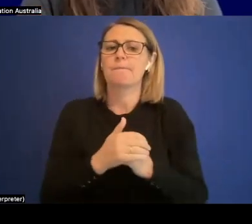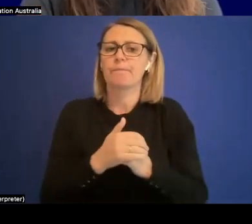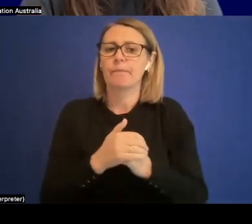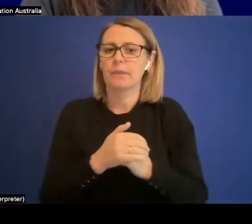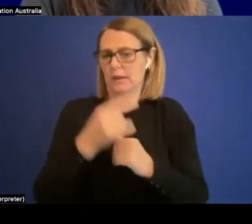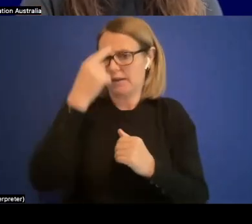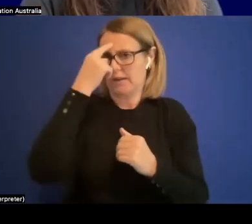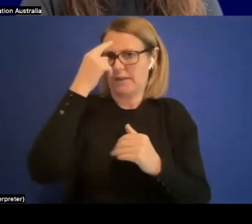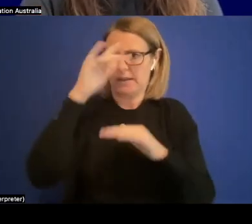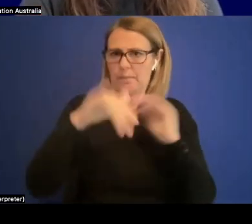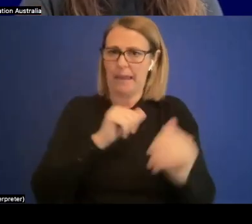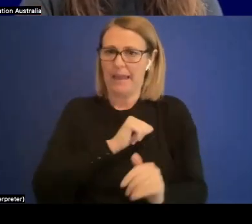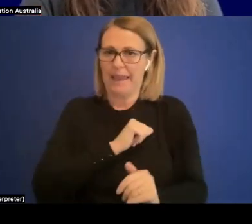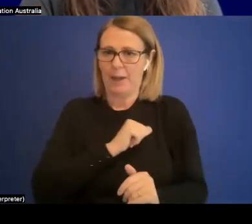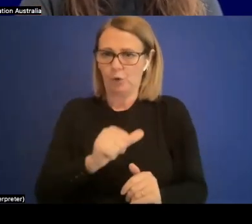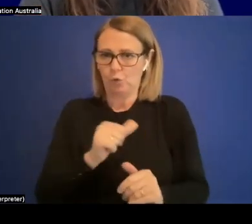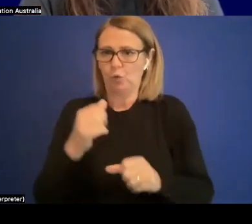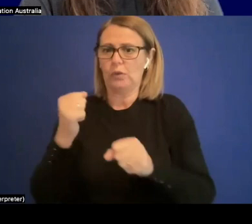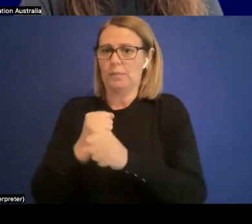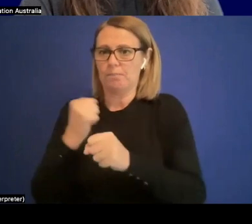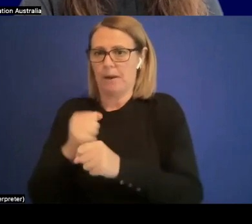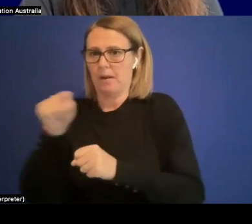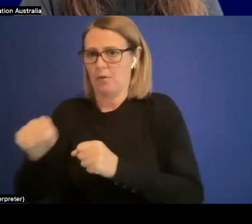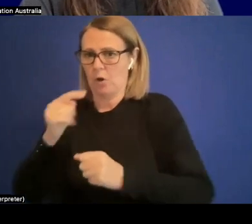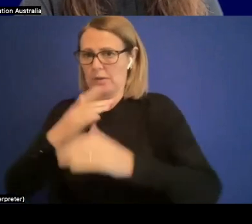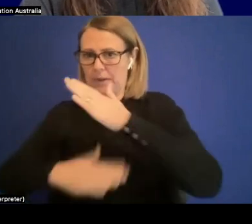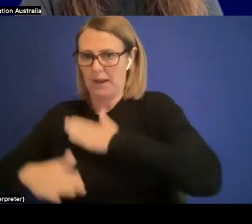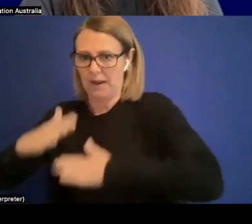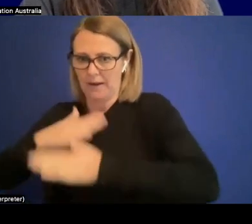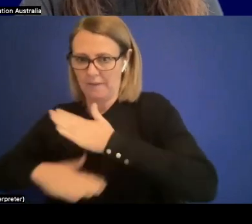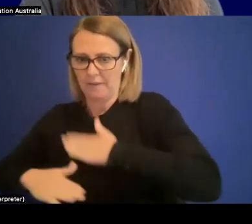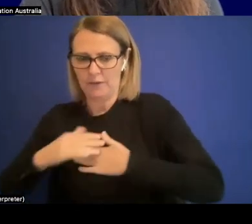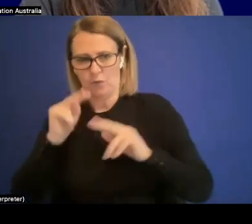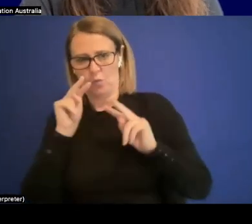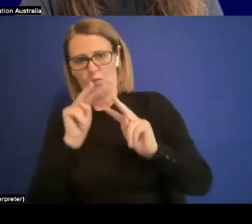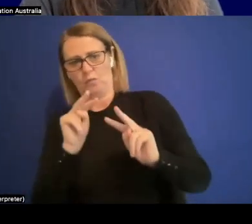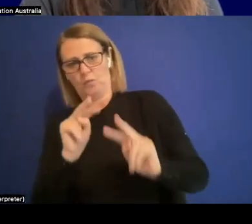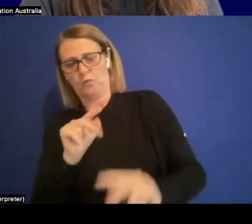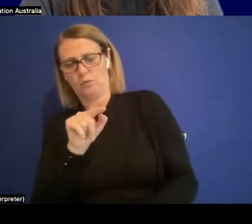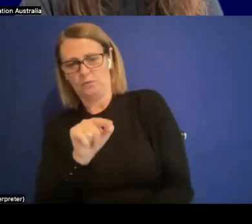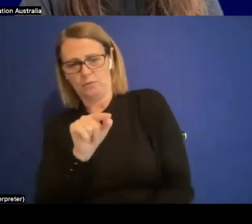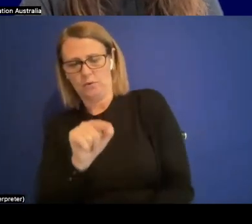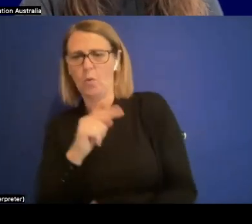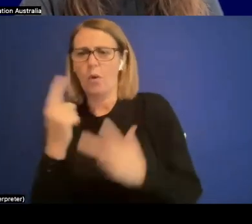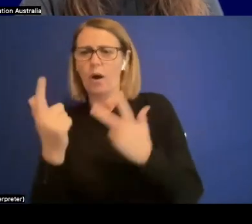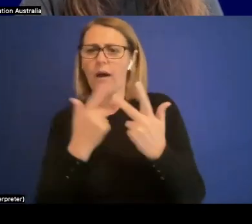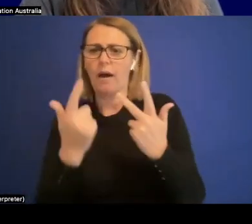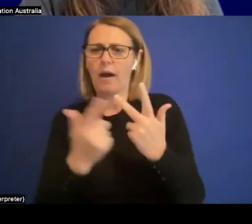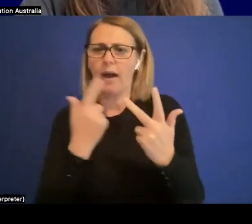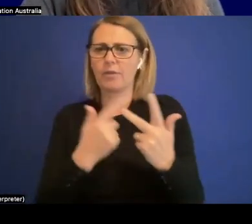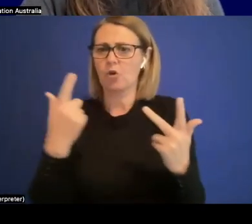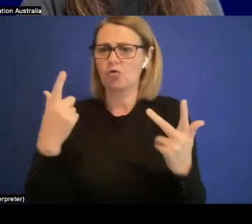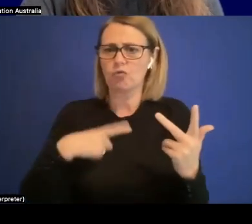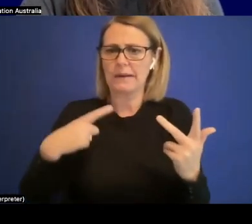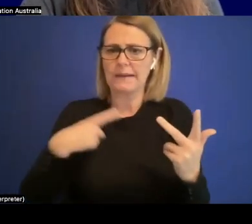causing behaviours of things that you observed, what would be some other reasonable explanations